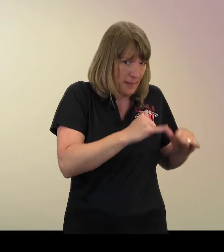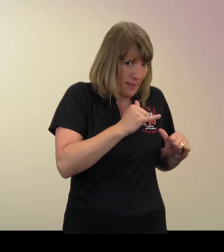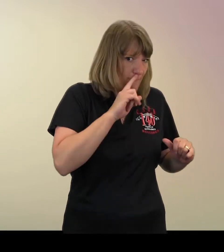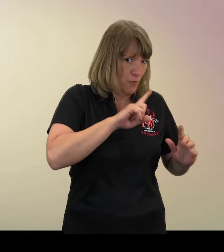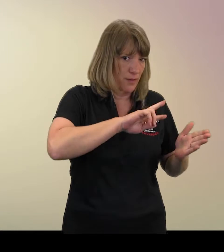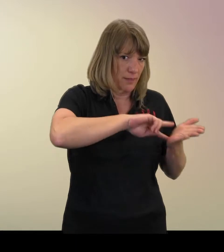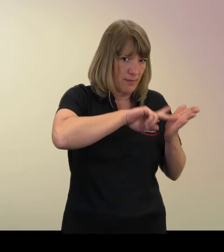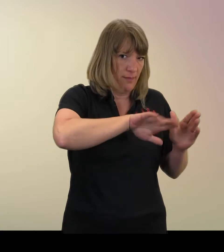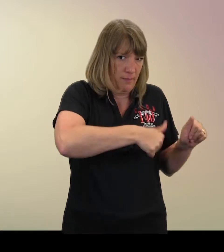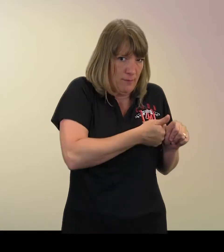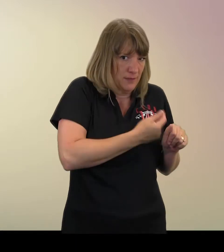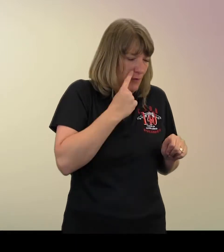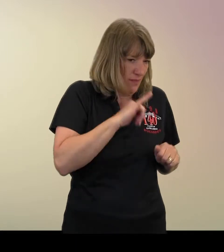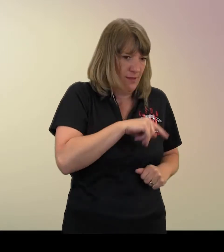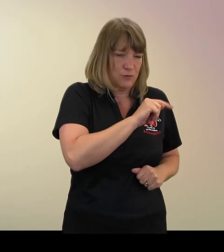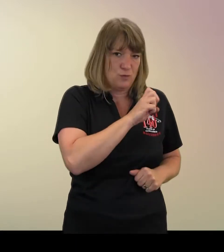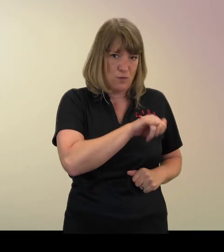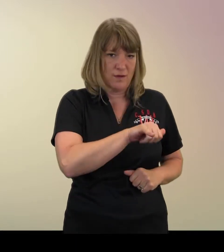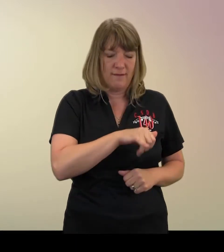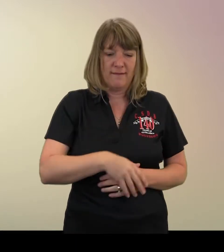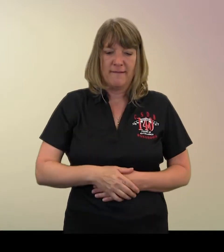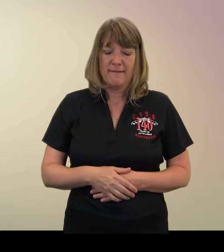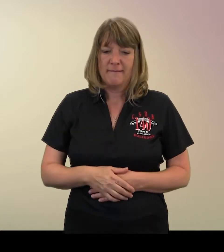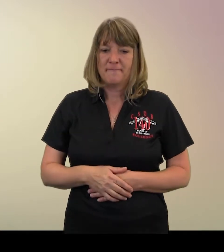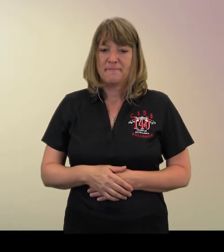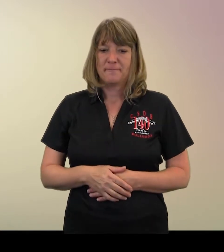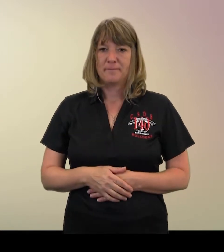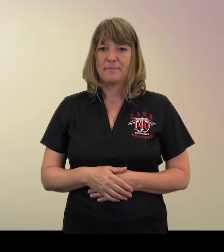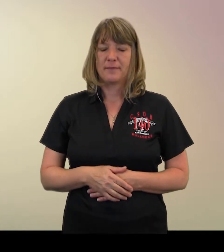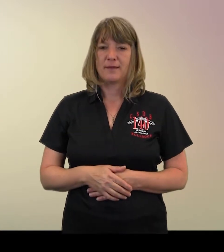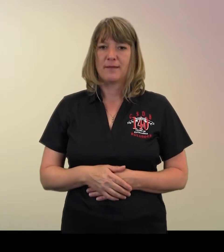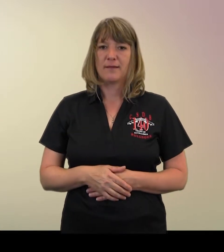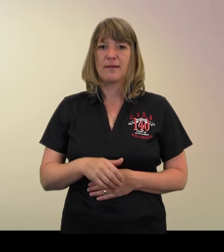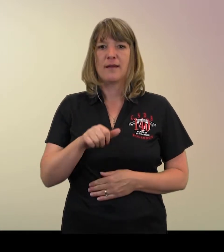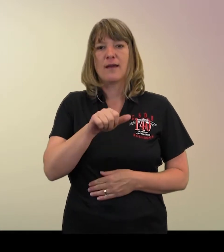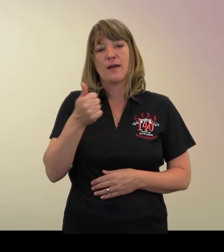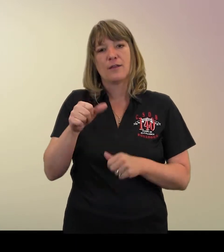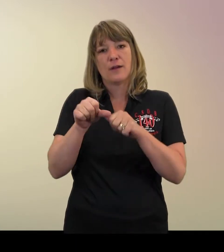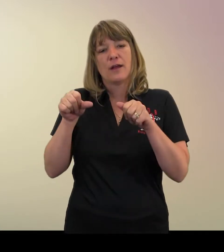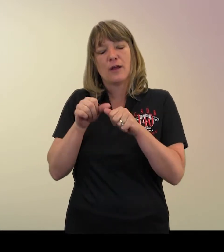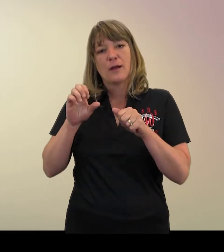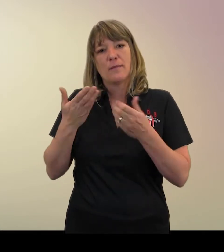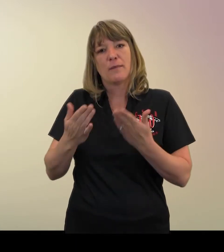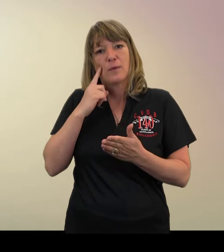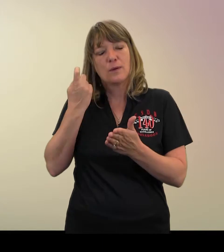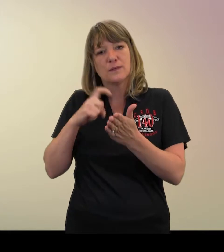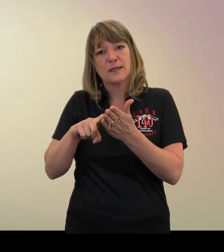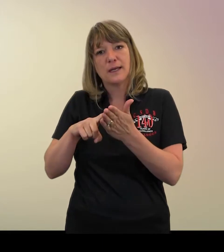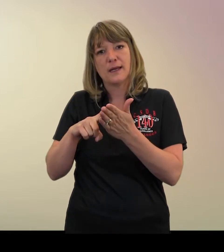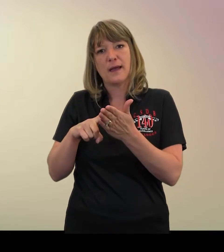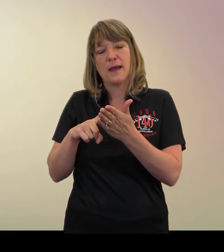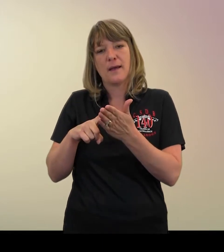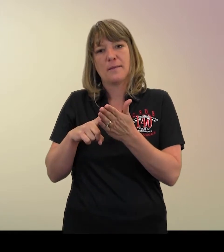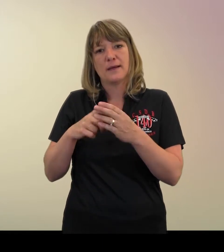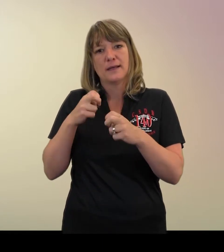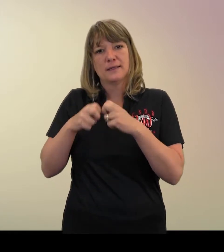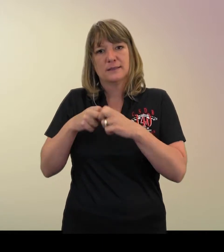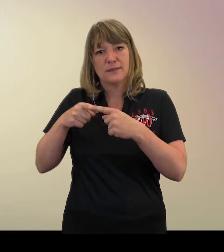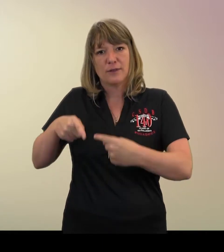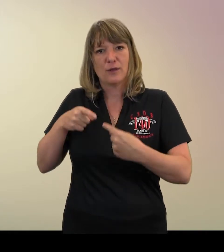as it's intended to be used. Another area that you might see is difficulties